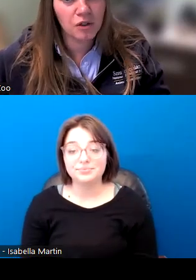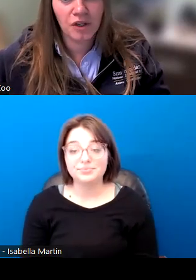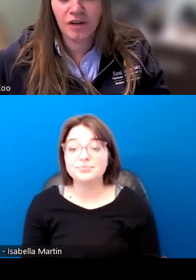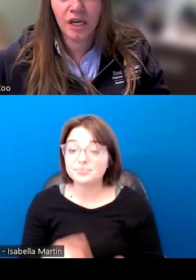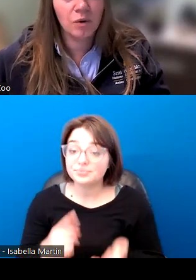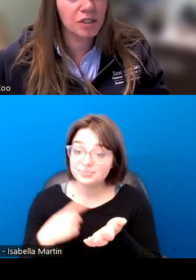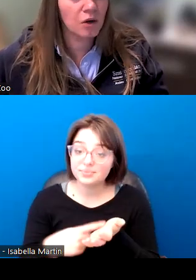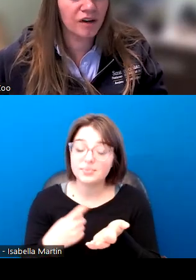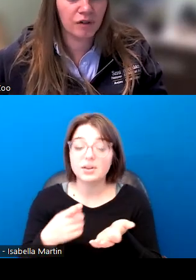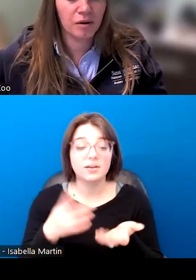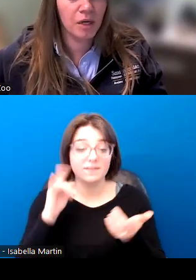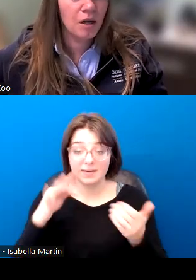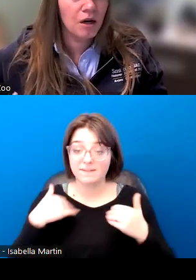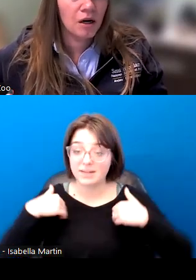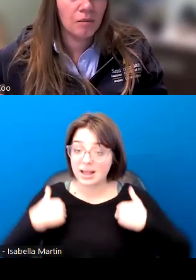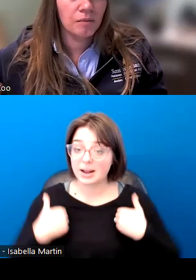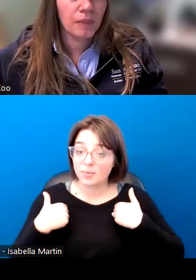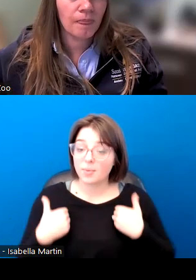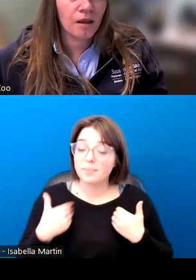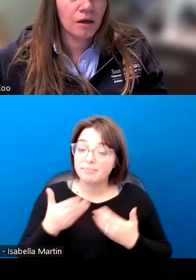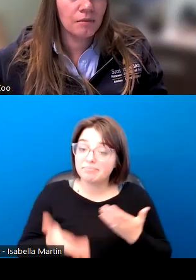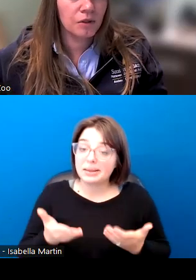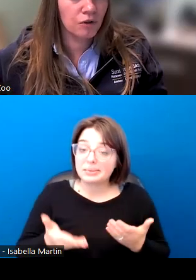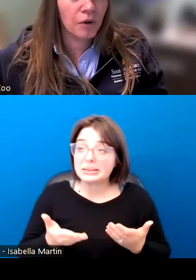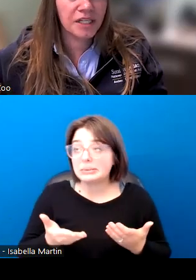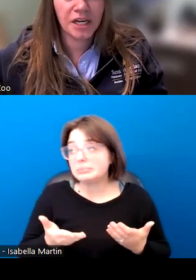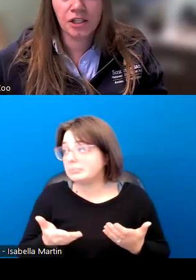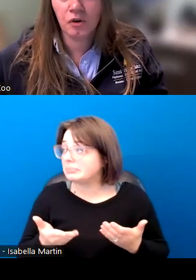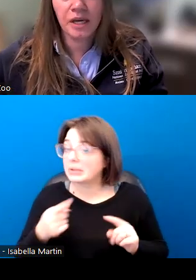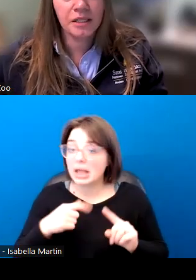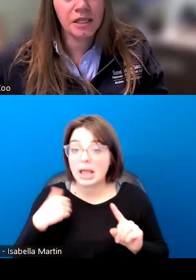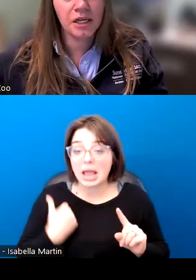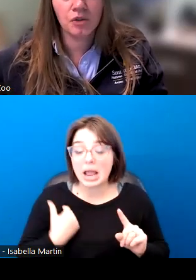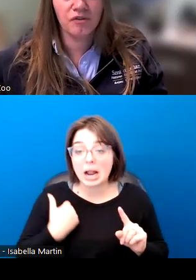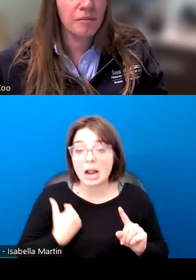if you have an animal that's going from um a growing stage into a maintenance stage or from